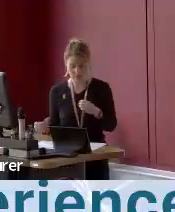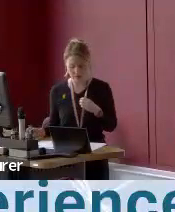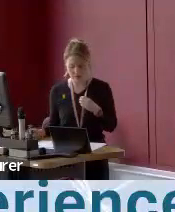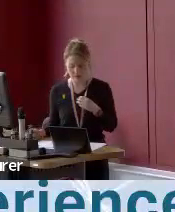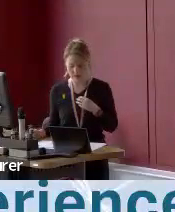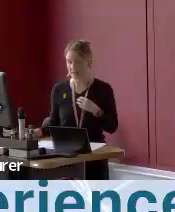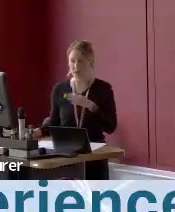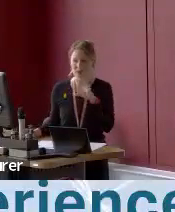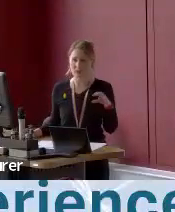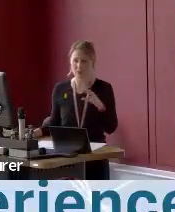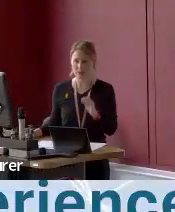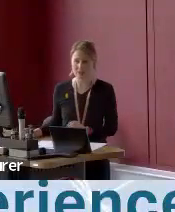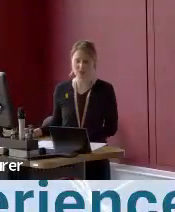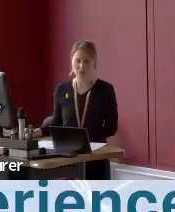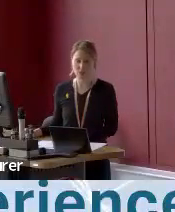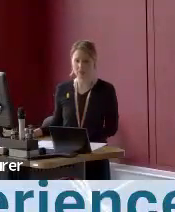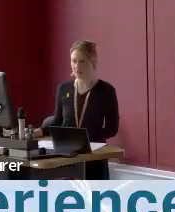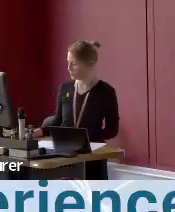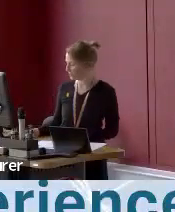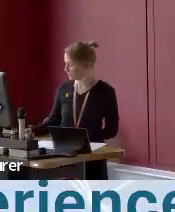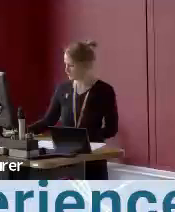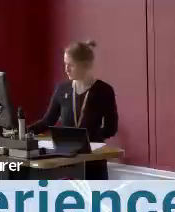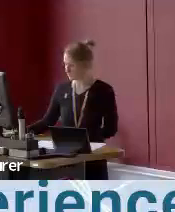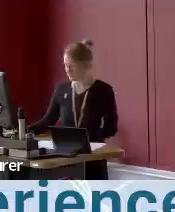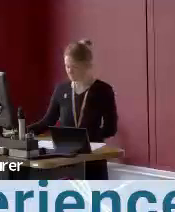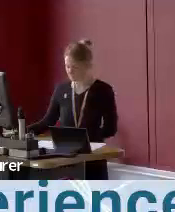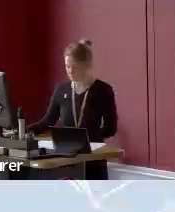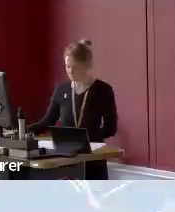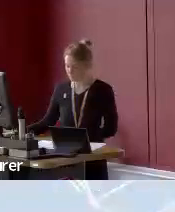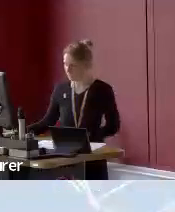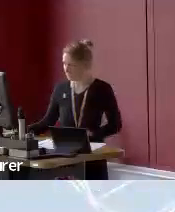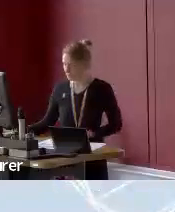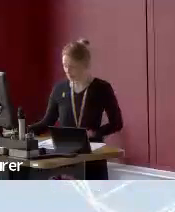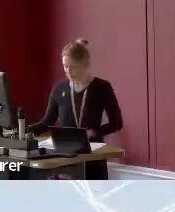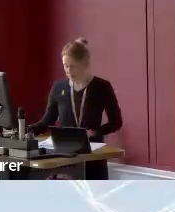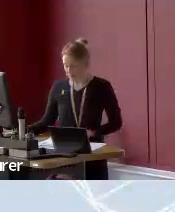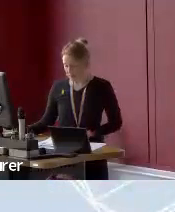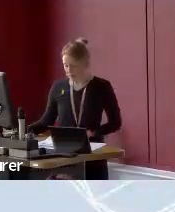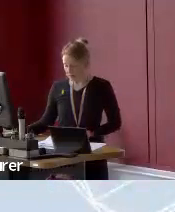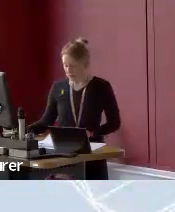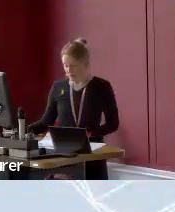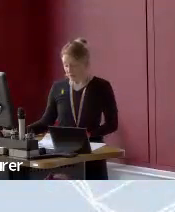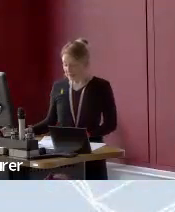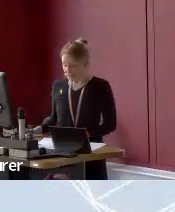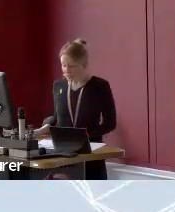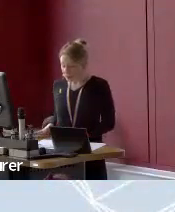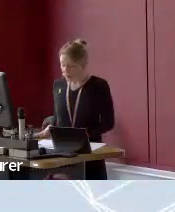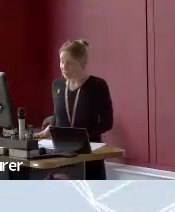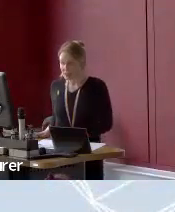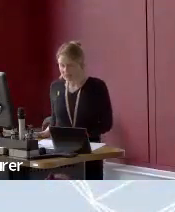to many and. I’ll be coming back to say a bit more about that shortly. So as an example of a